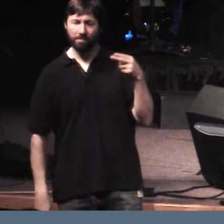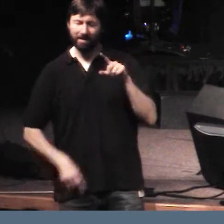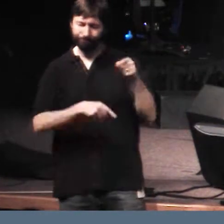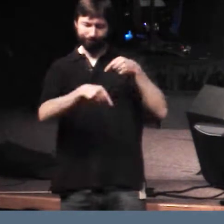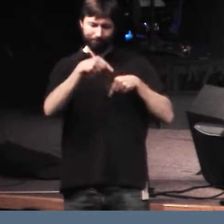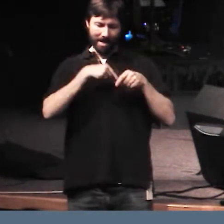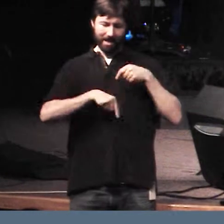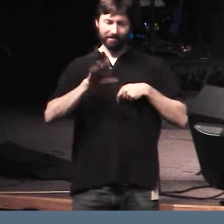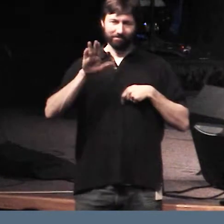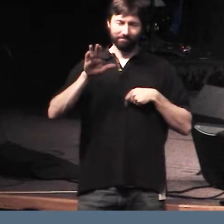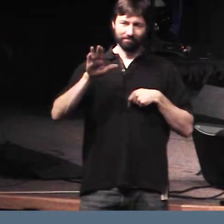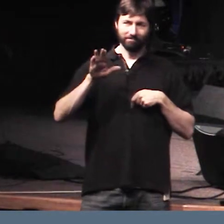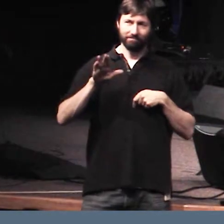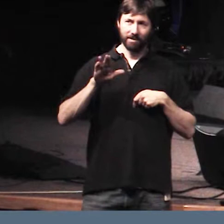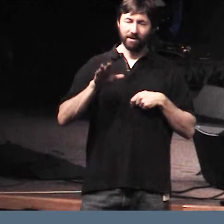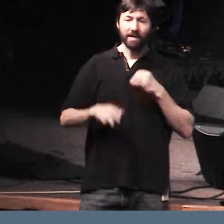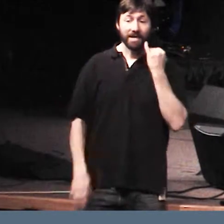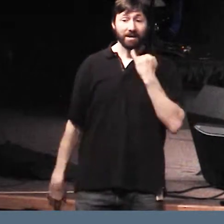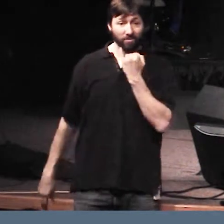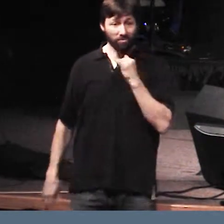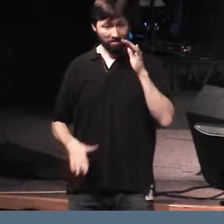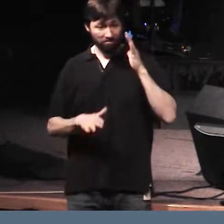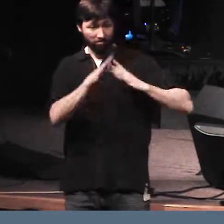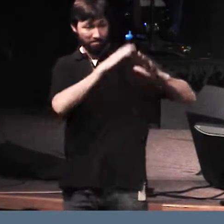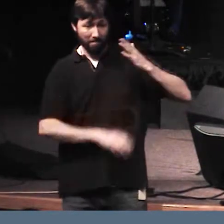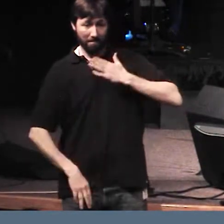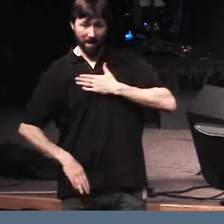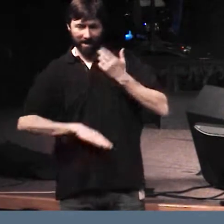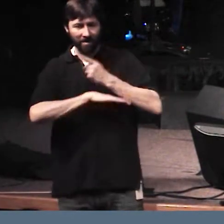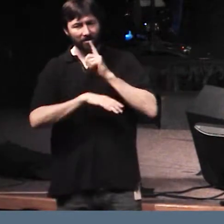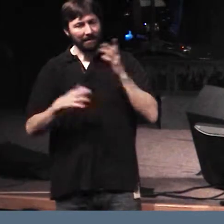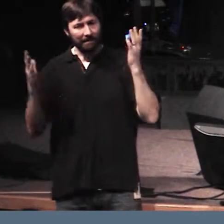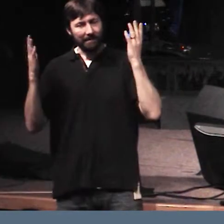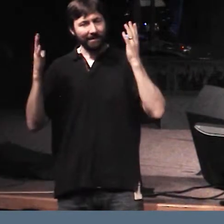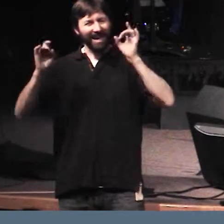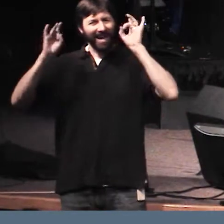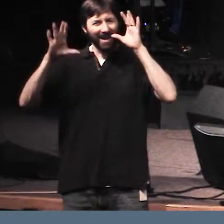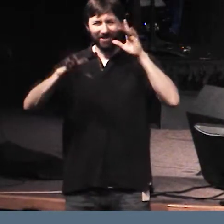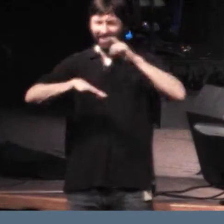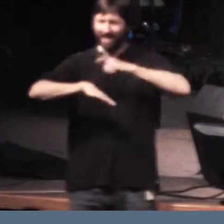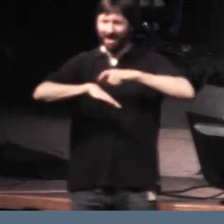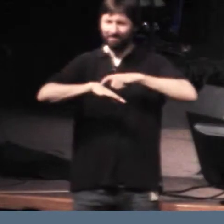You see I've got to tell you about Israel in my day It was a very dark day in the nation of Israel